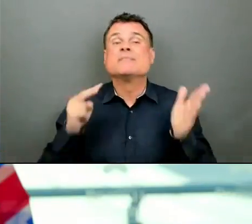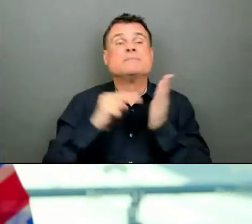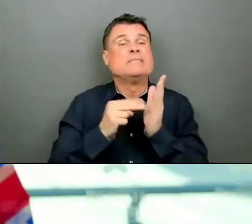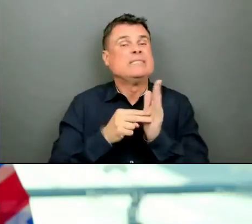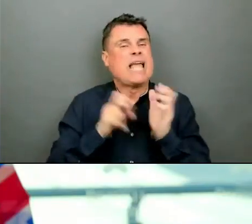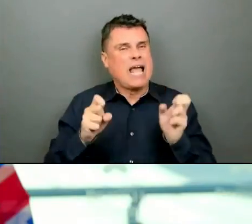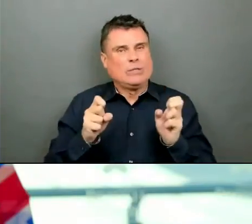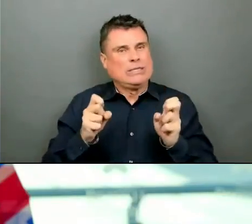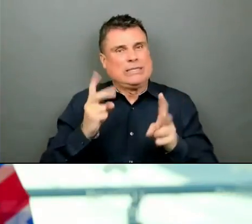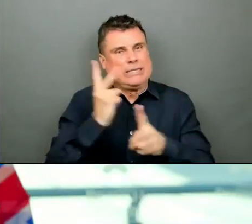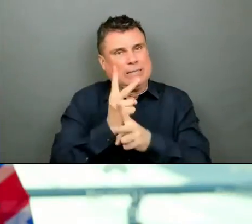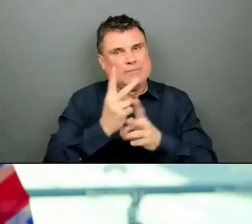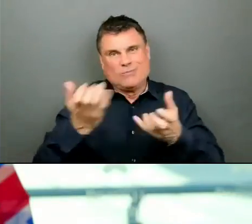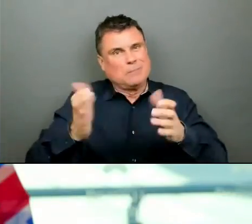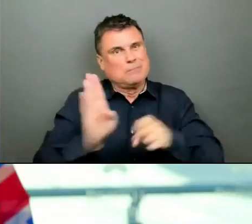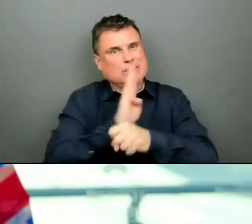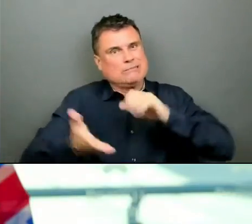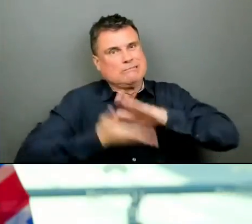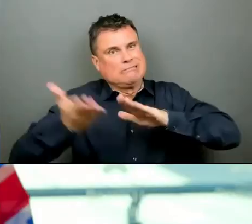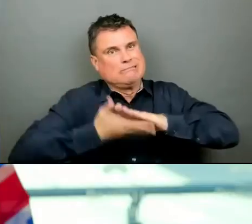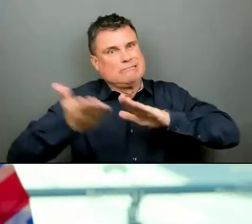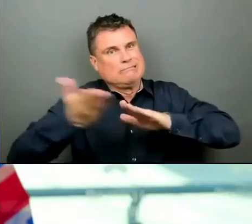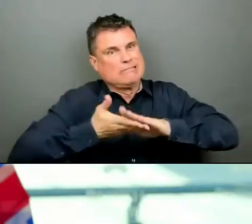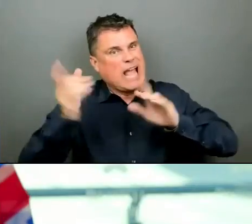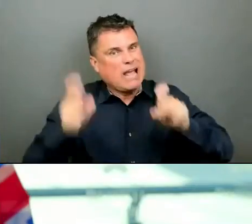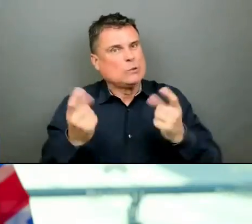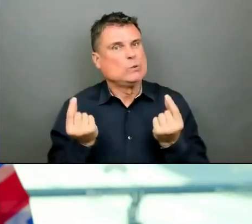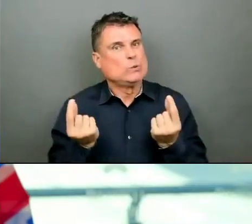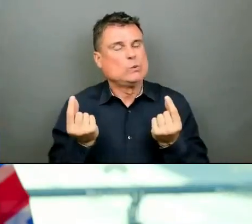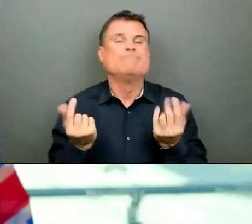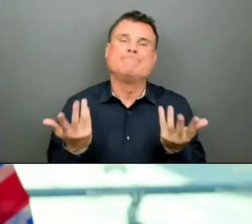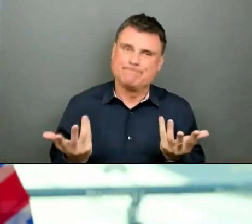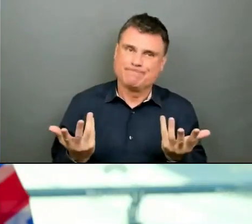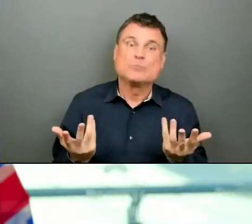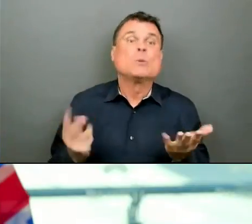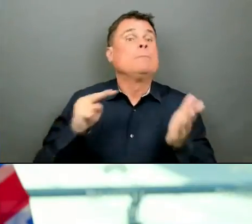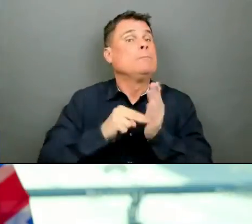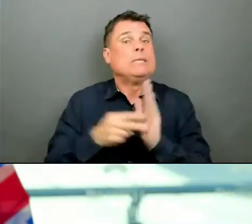functioning and those will be under the guidance of public health as well. So